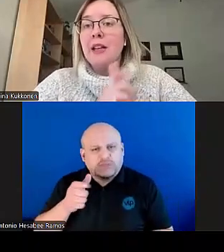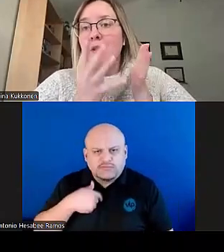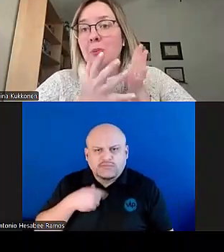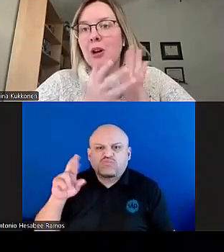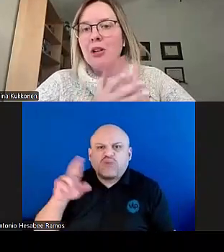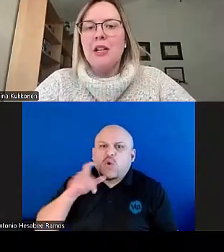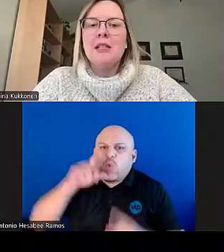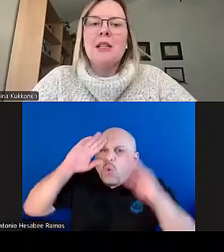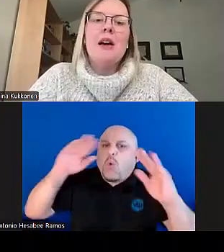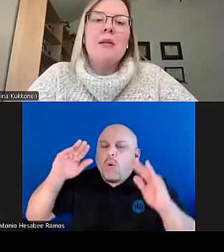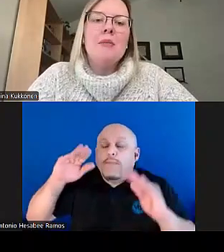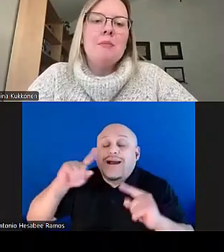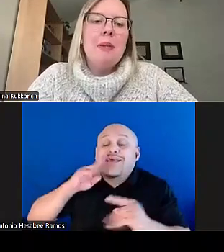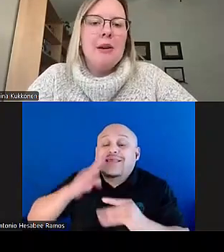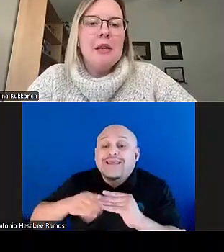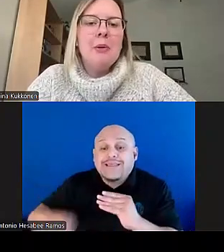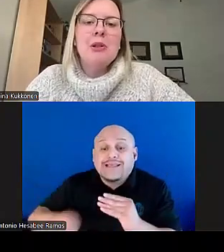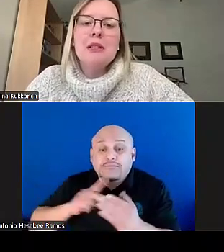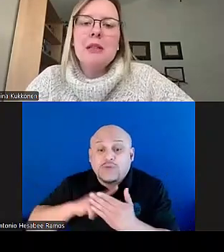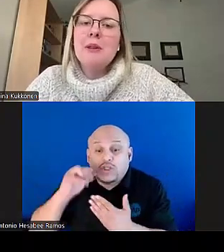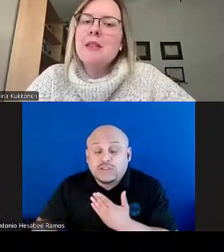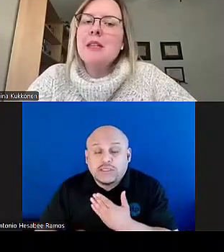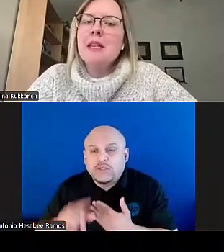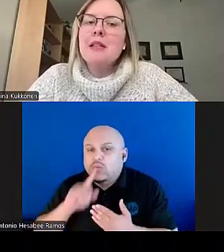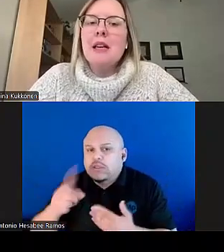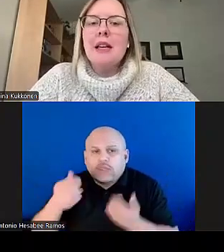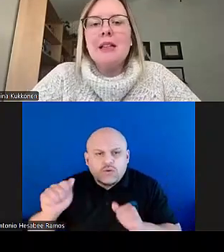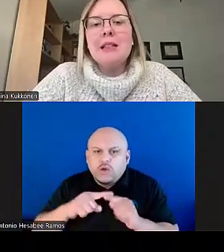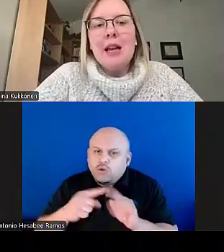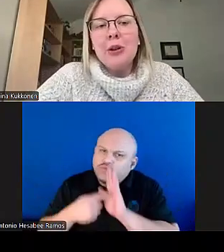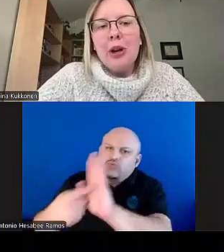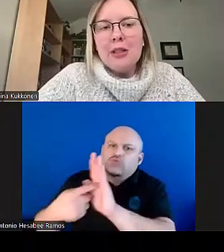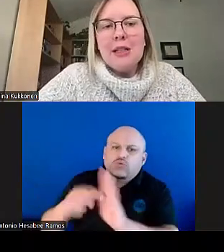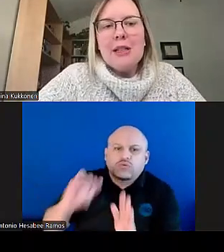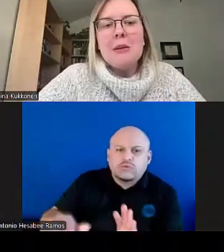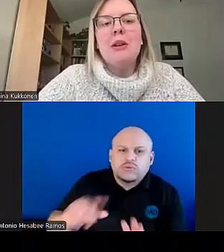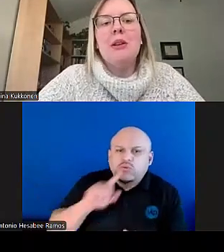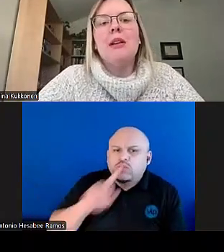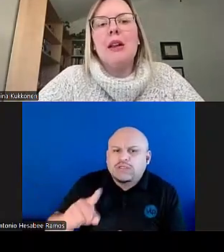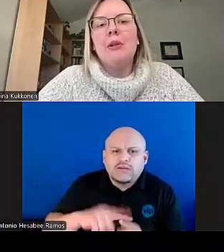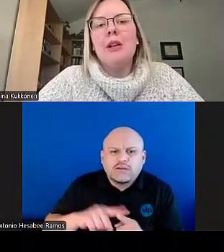the end of this project, Patty was able to exhibit the zines at the Tangled Art + Disability Gallery